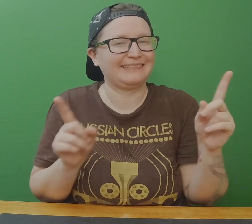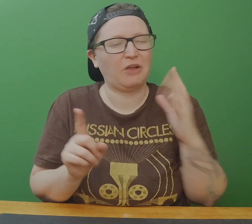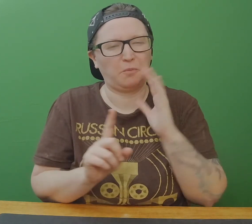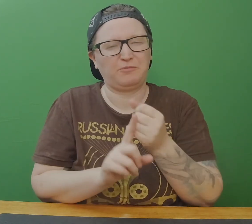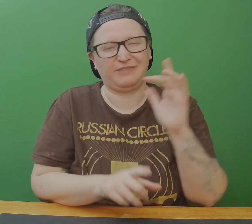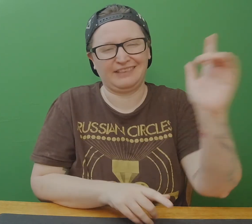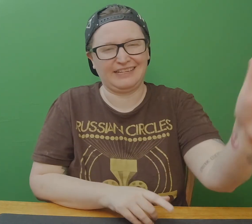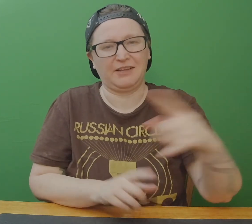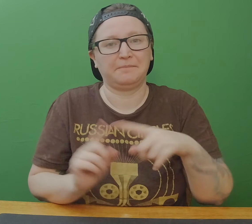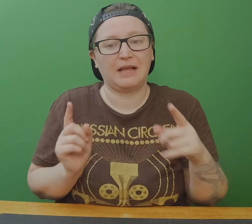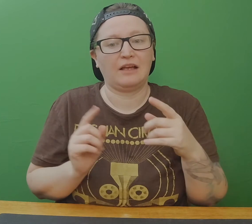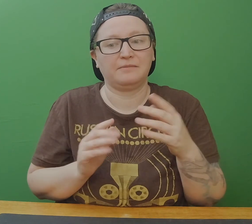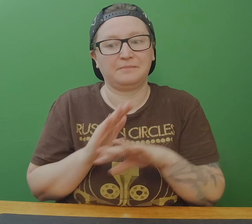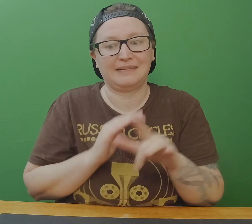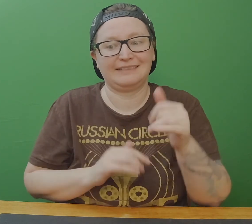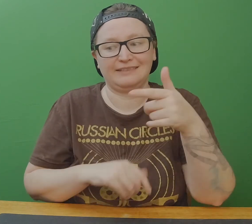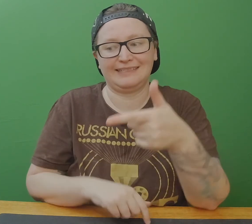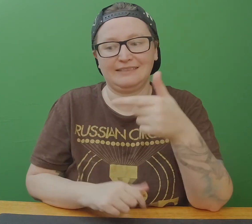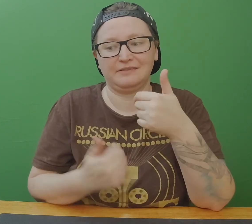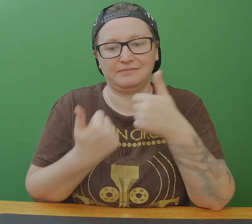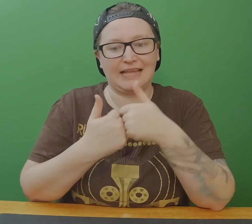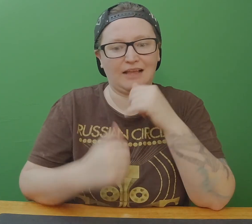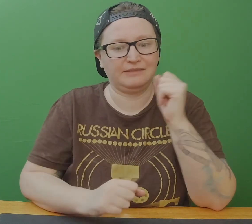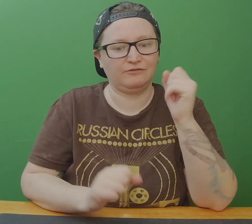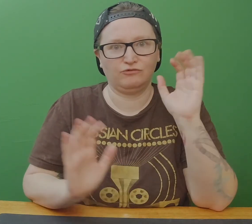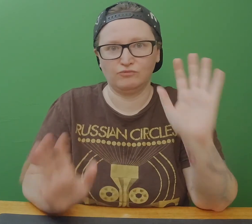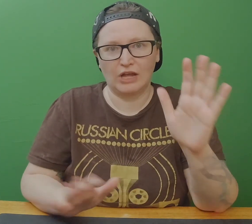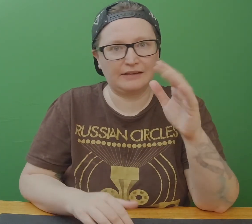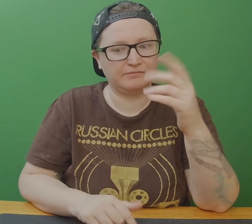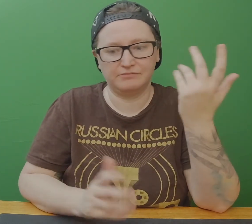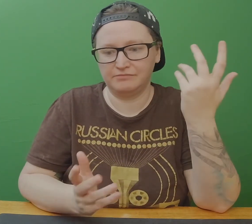forward to that um I'll talk more about that later but especially with this game it's just